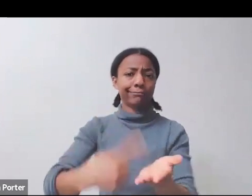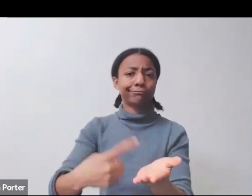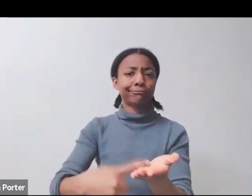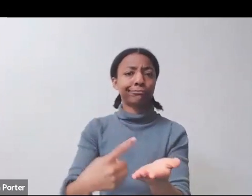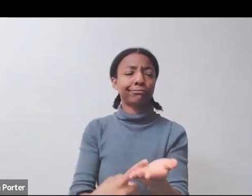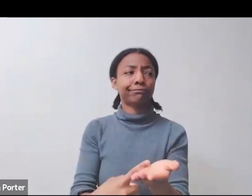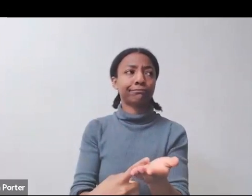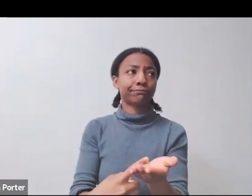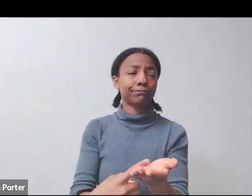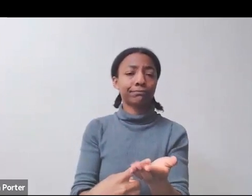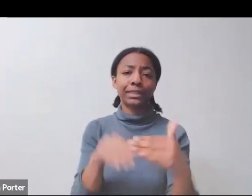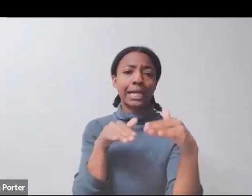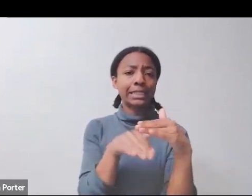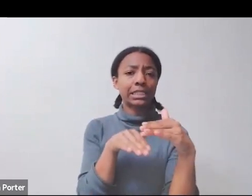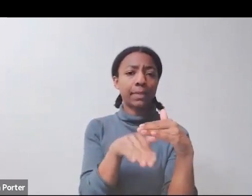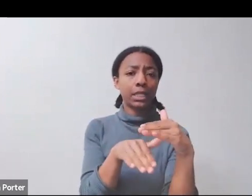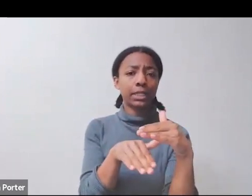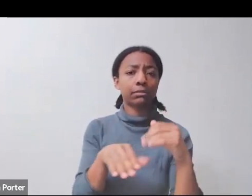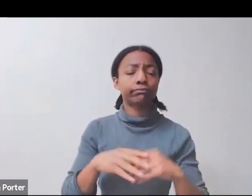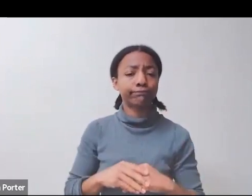because they see that companies want these skills.